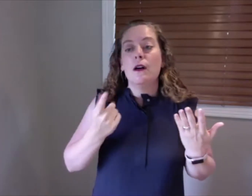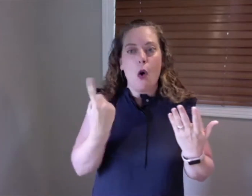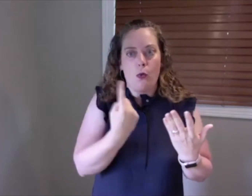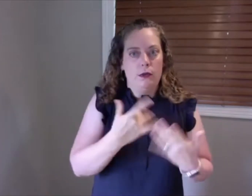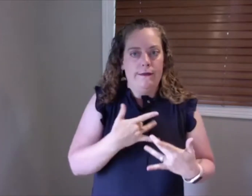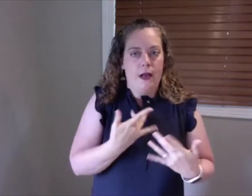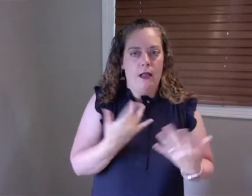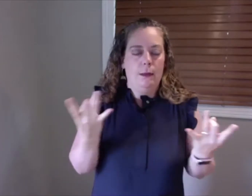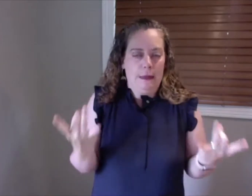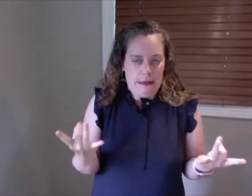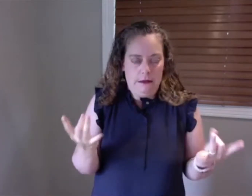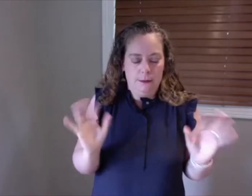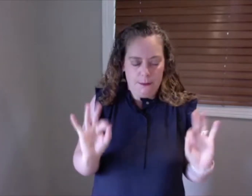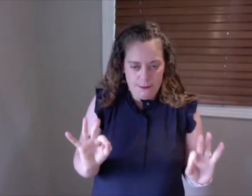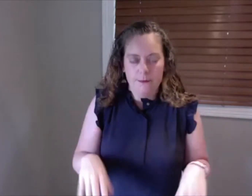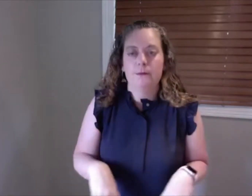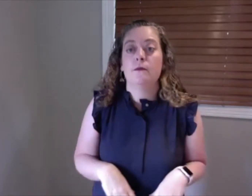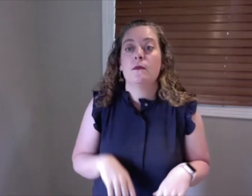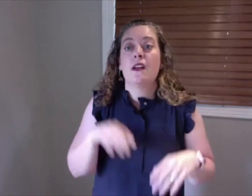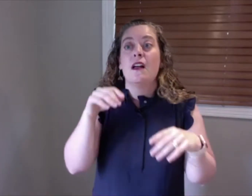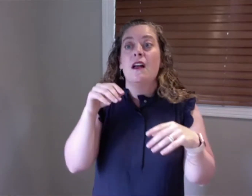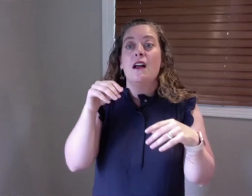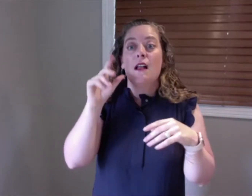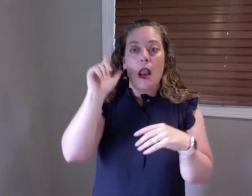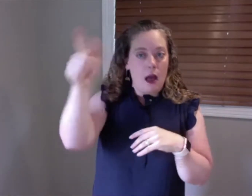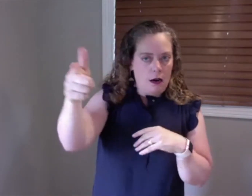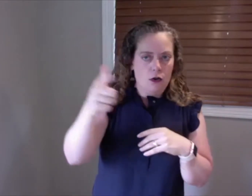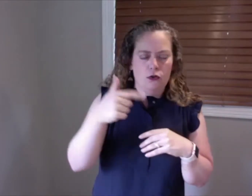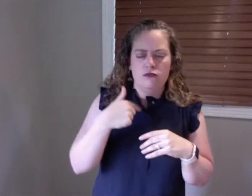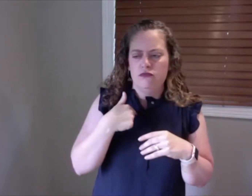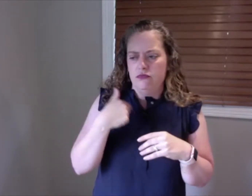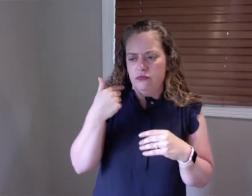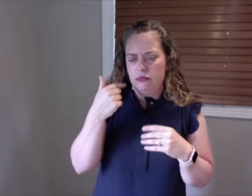entertain myself and it always gave me a sense of peace.